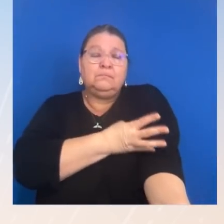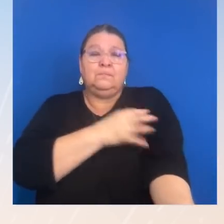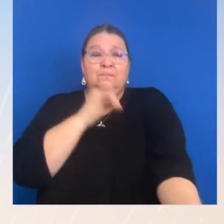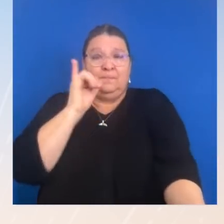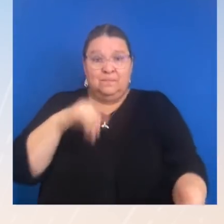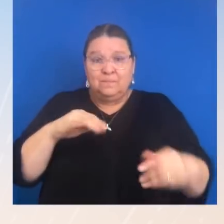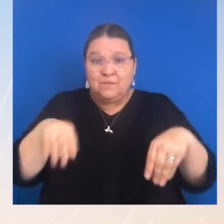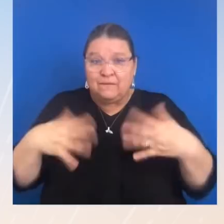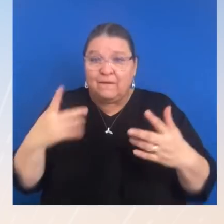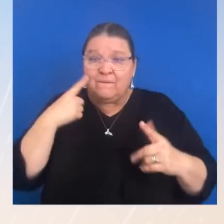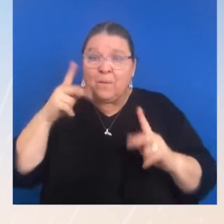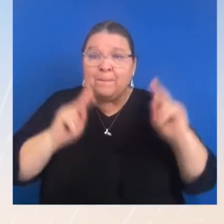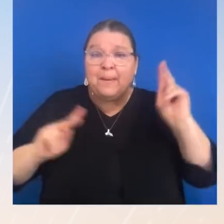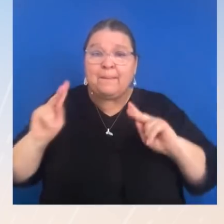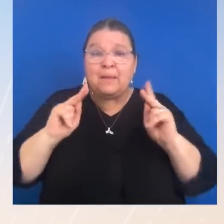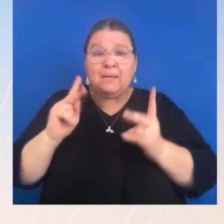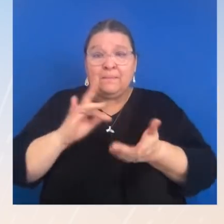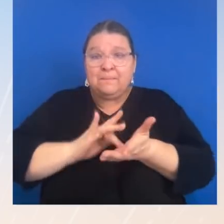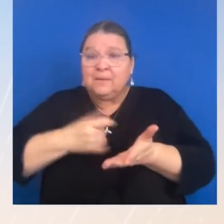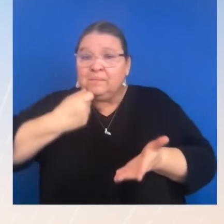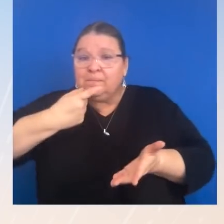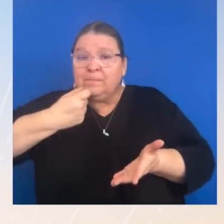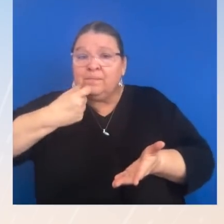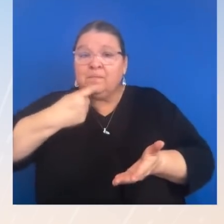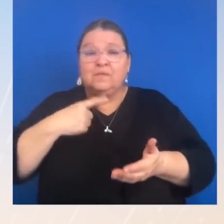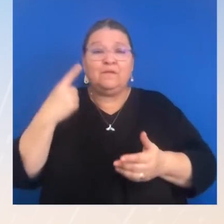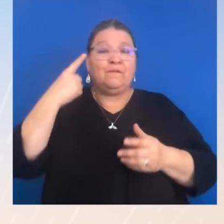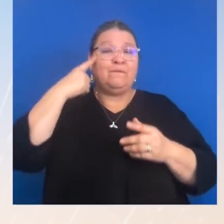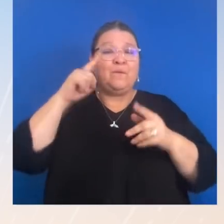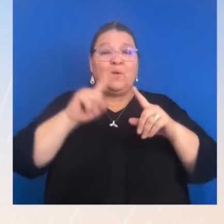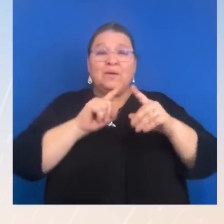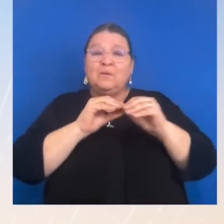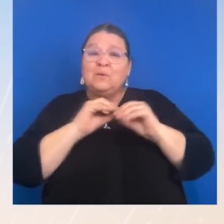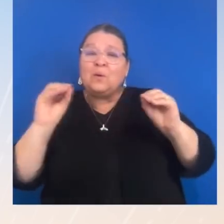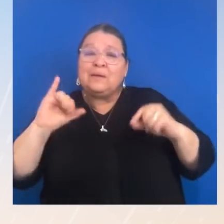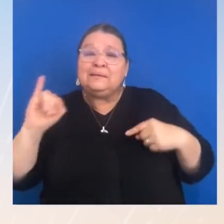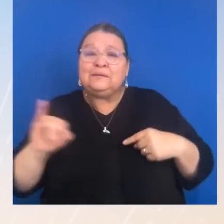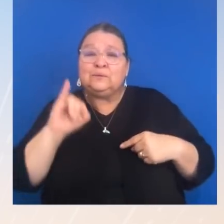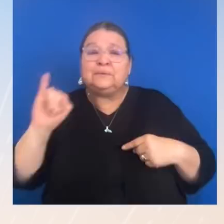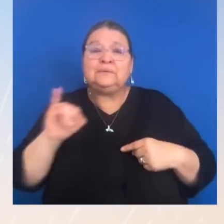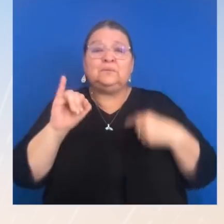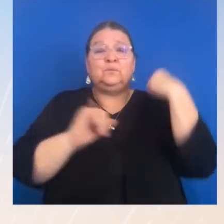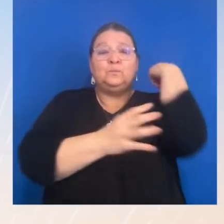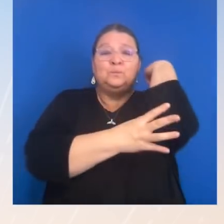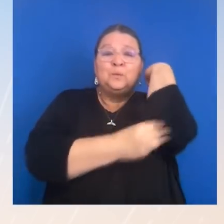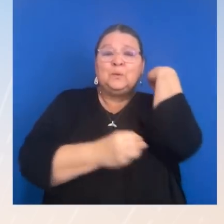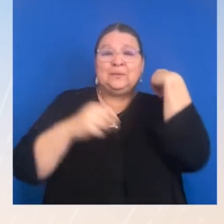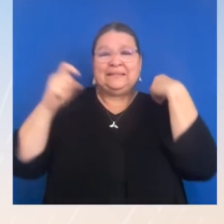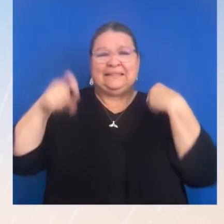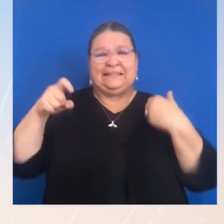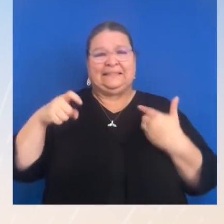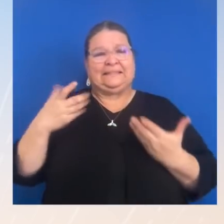That's why we requested $22.5 billion to avoid severe disruptions to our COVID response.